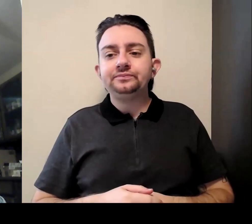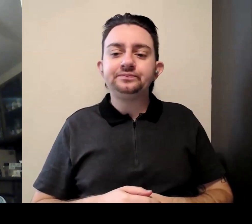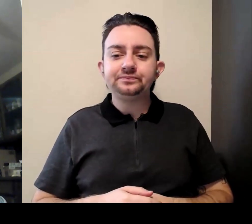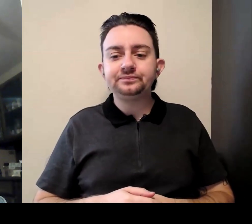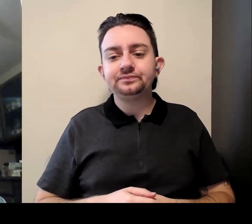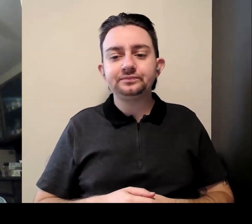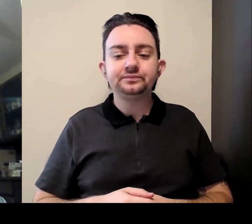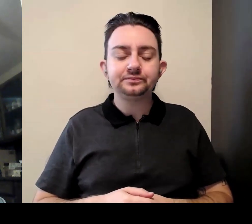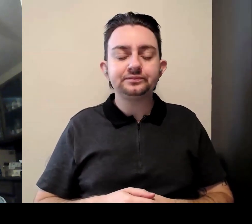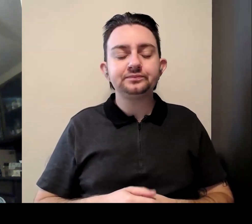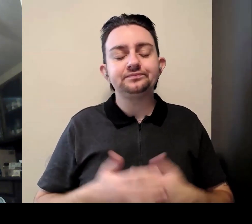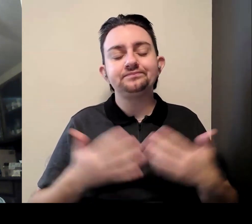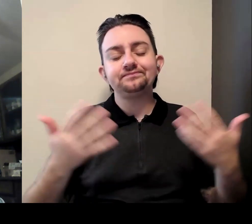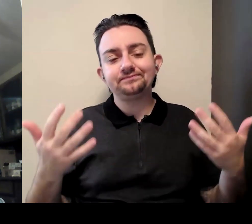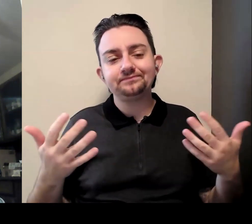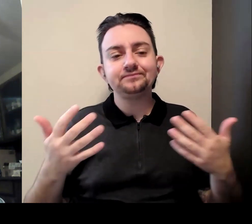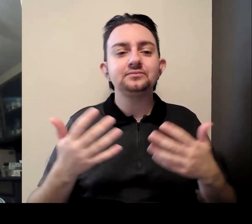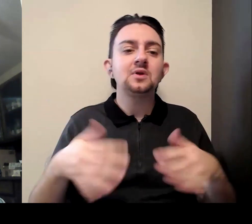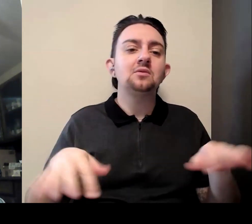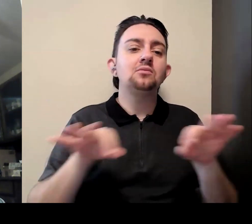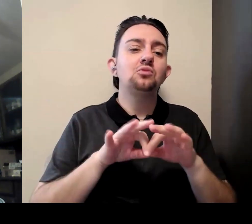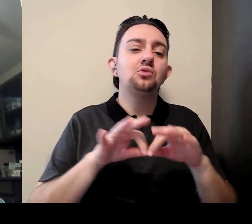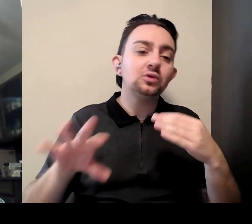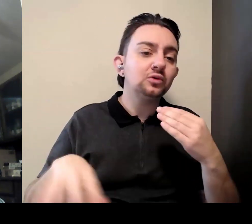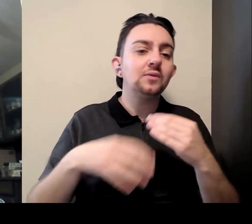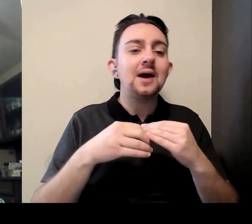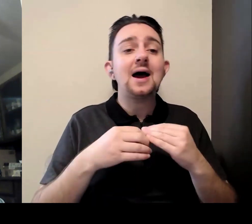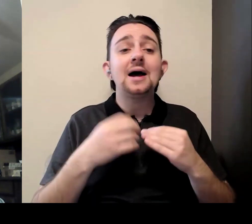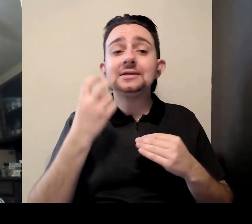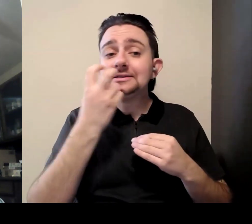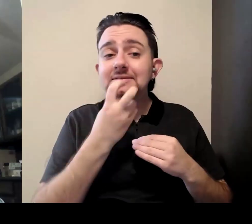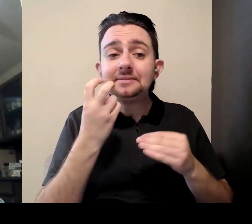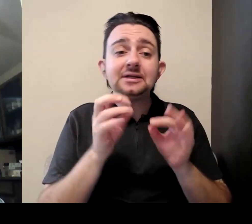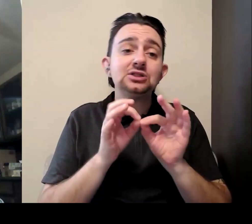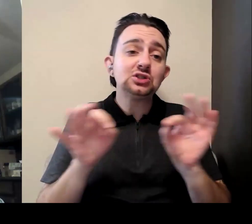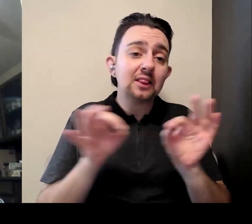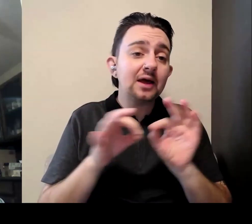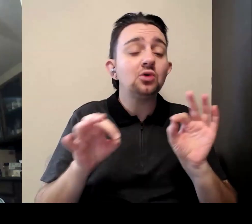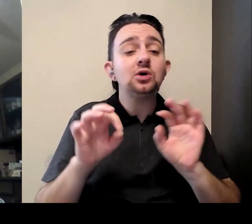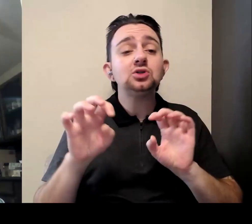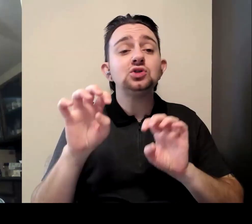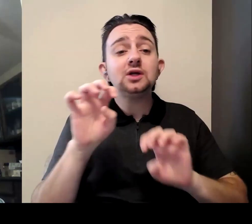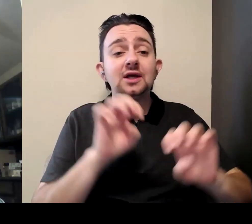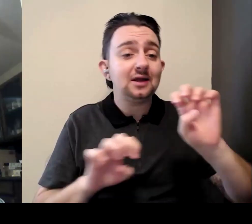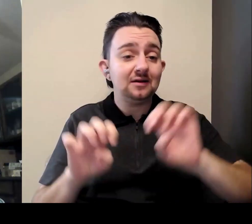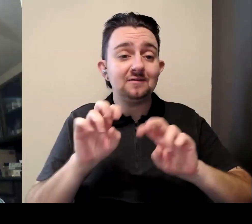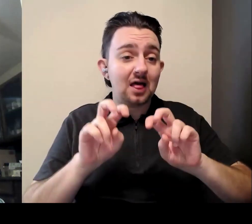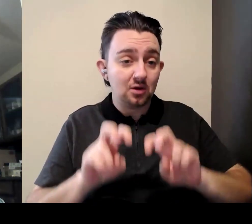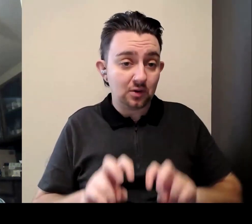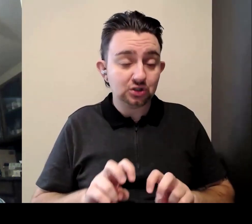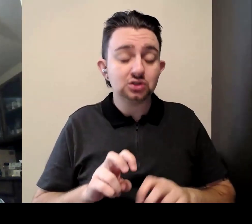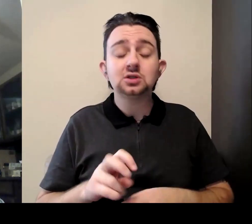we then have to add a speech language evaluation. As far as I'm concerned, speech and language is king.